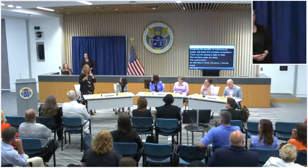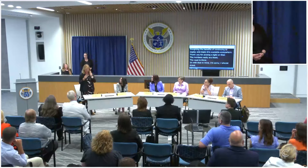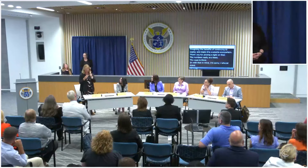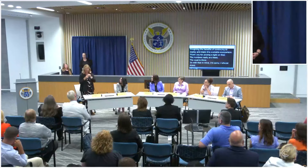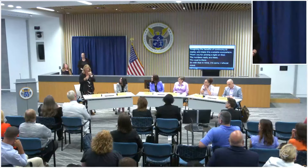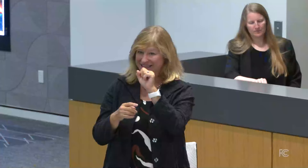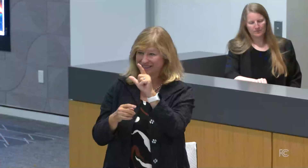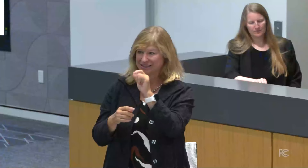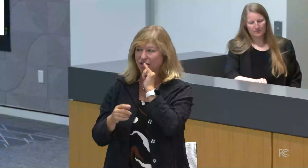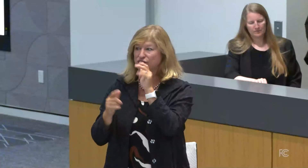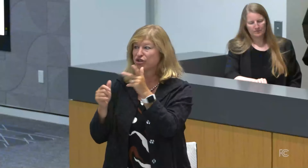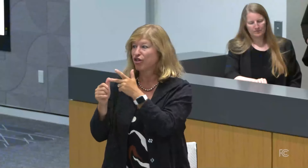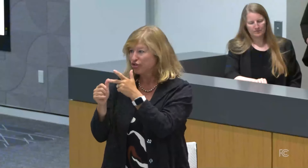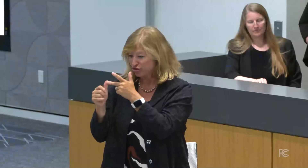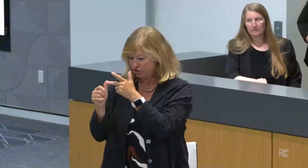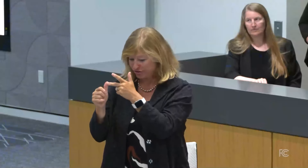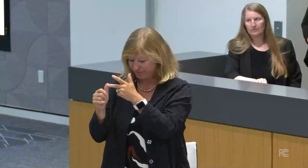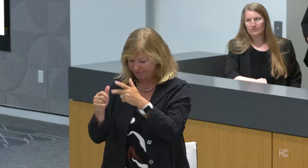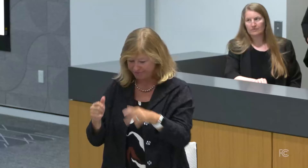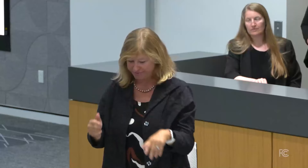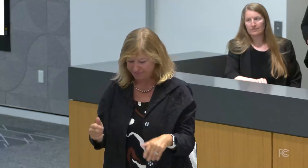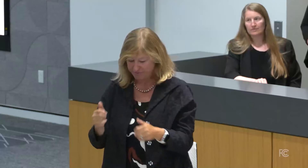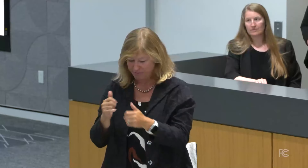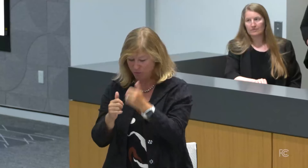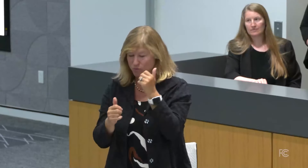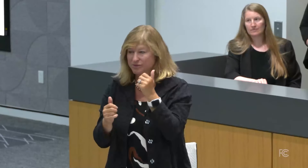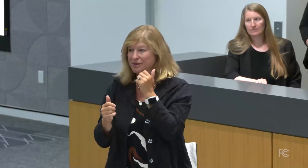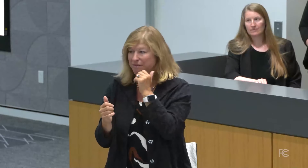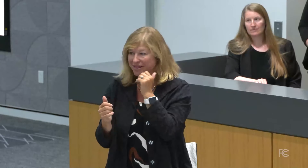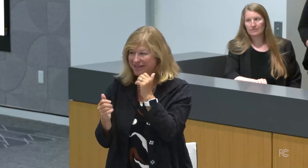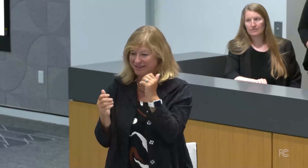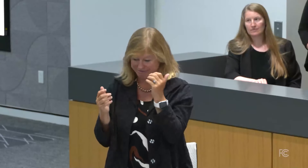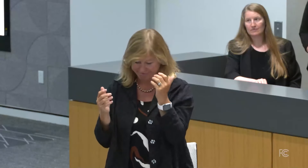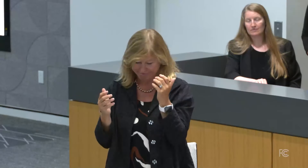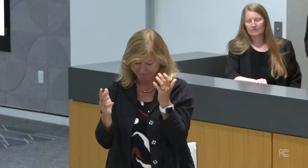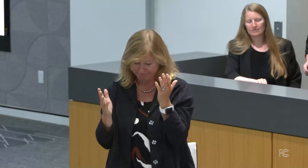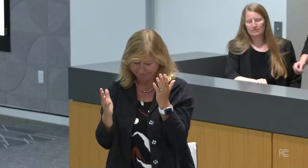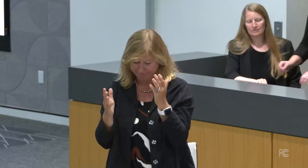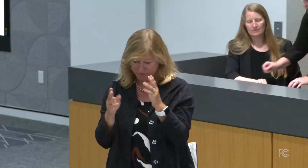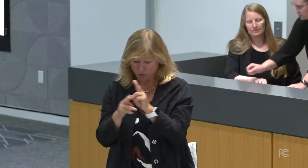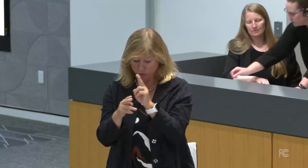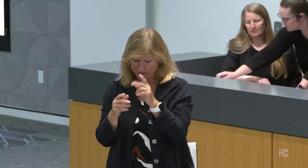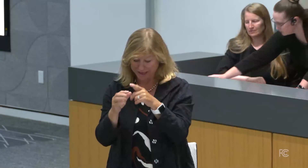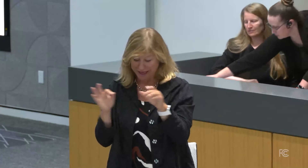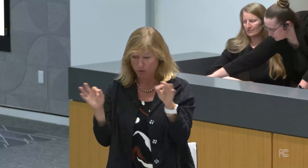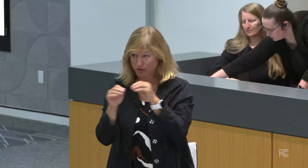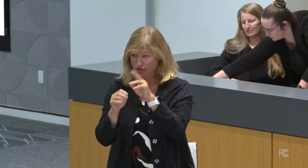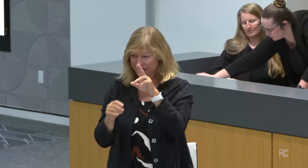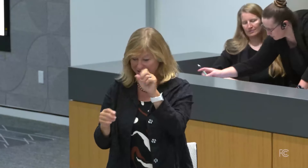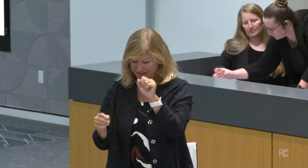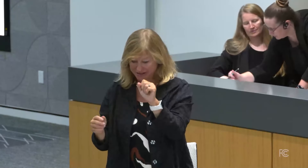THERE. THE NEED IS THERE. SO WITH THAT IN MIND, I'M